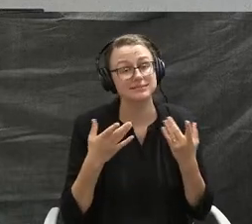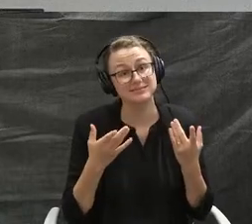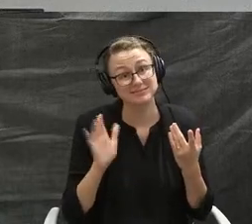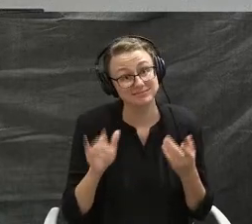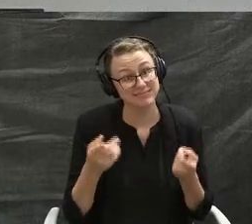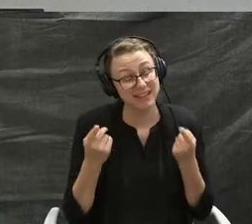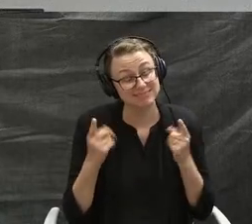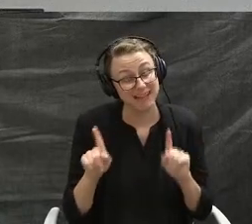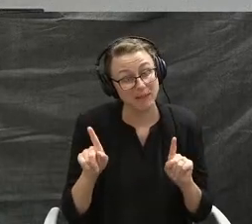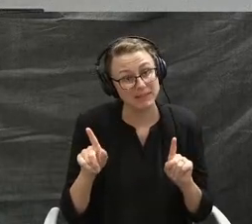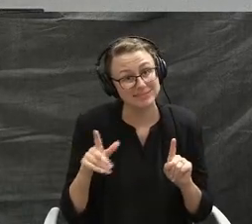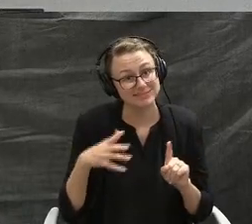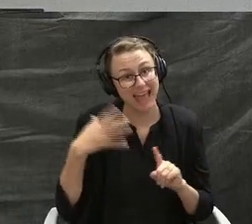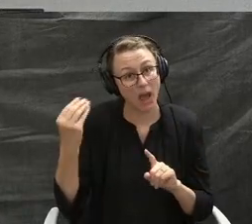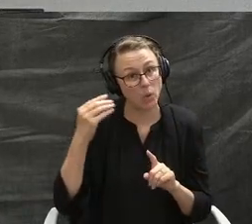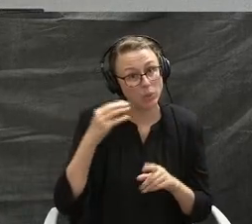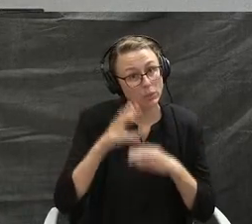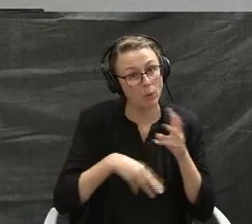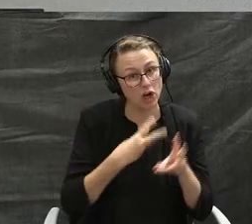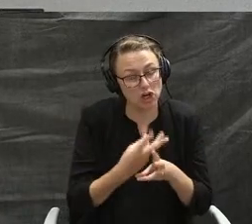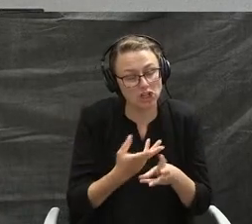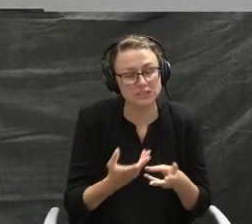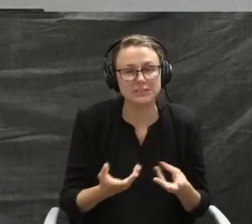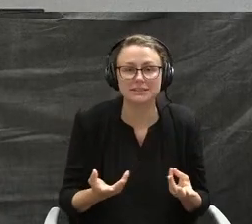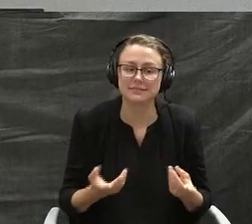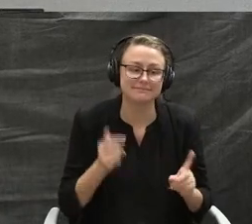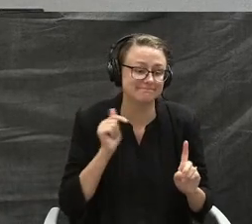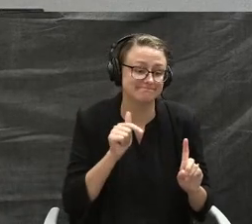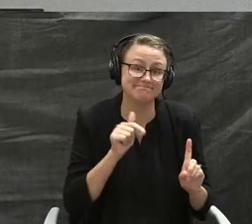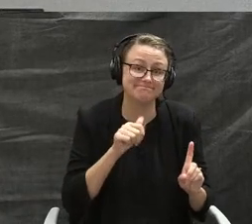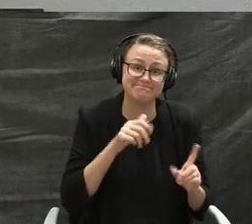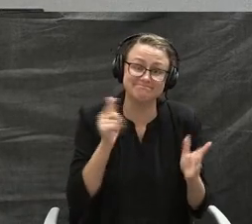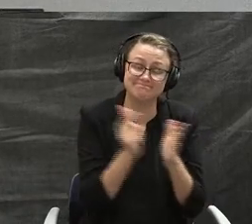able to be at school. You know if there are risks other people,